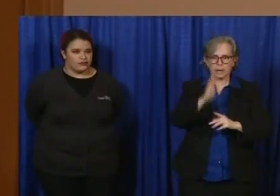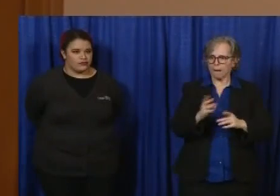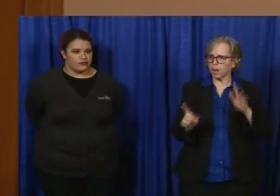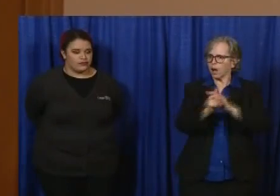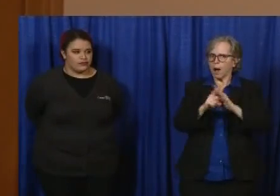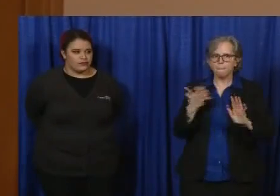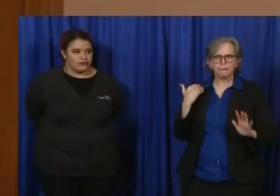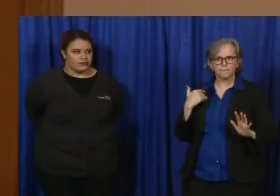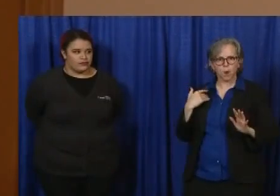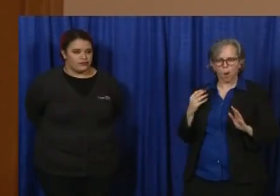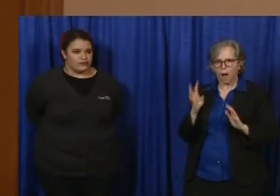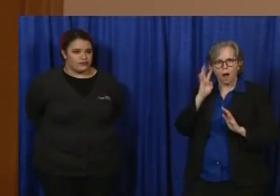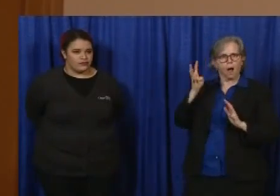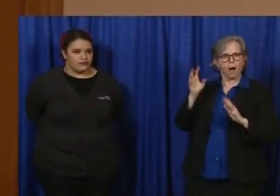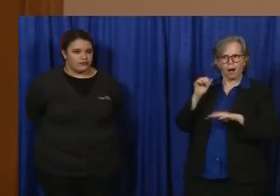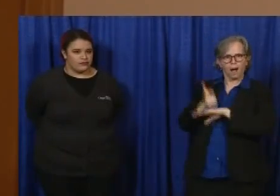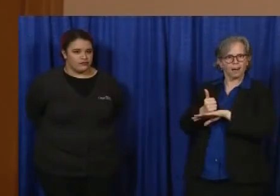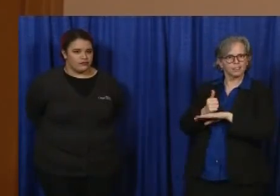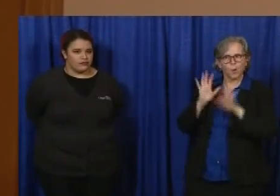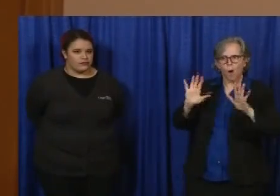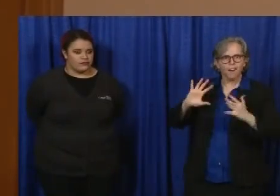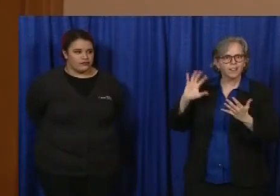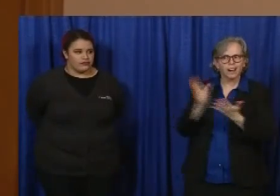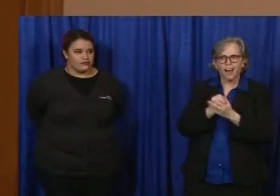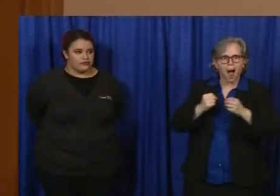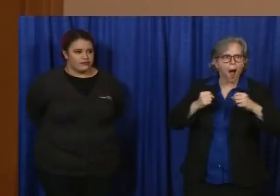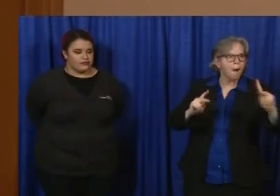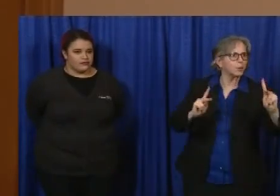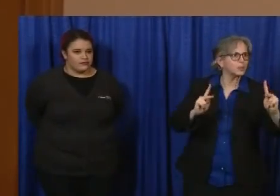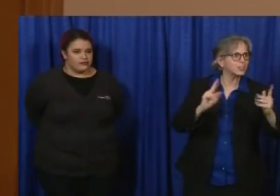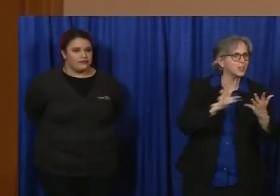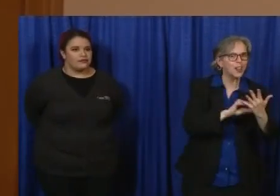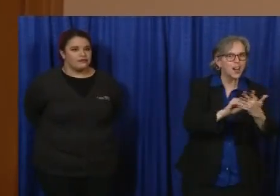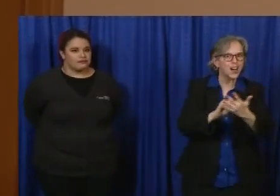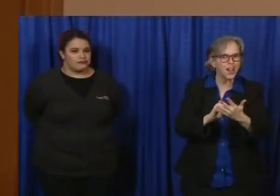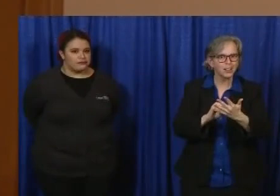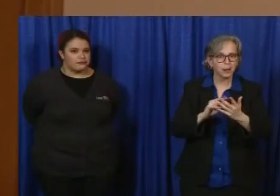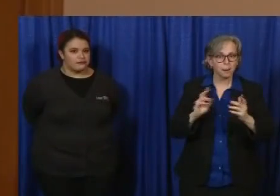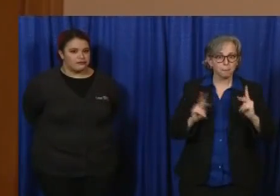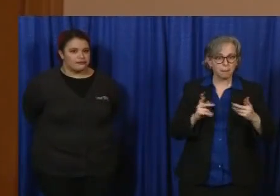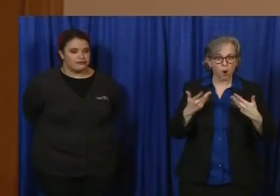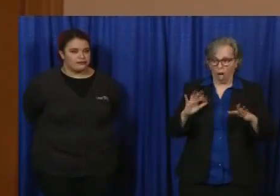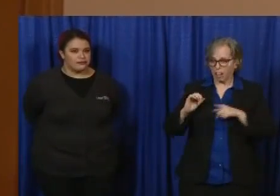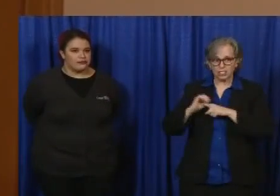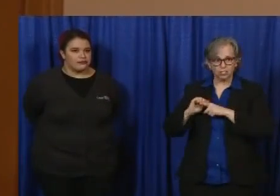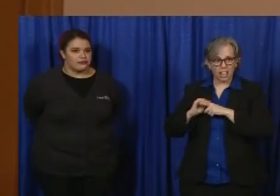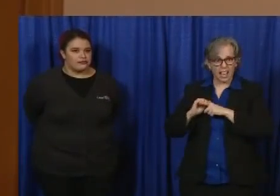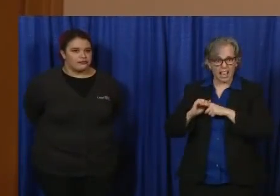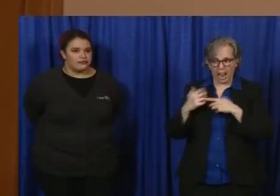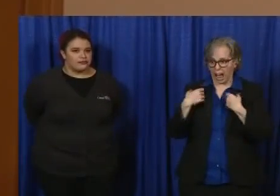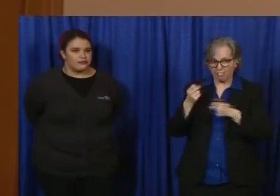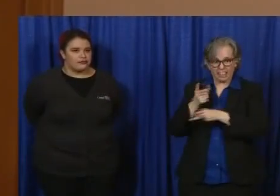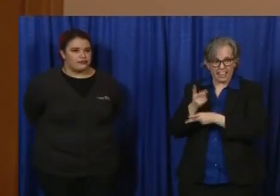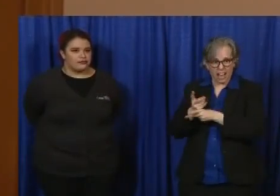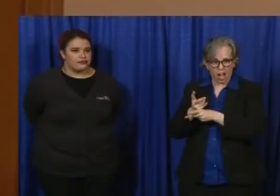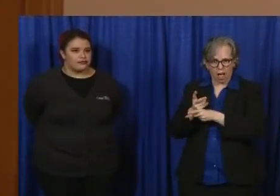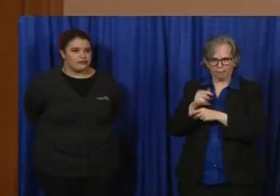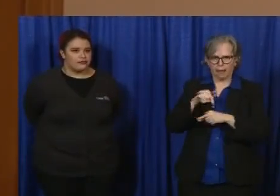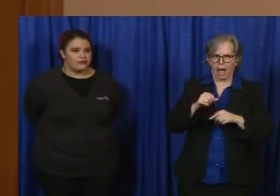QUICKLY AS POSSIBLE. WE ARE DESIGNING A NEW WORKFORCE THAT IS NEVER EXISTED